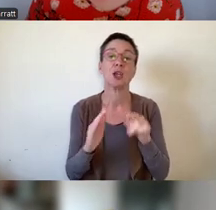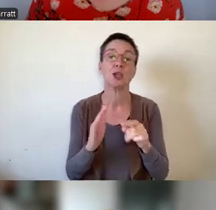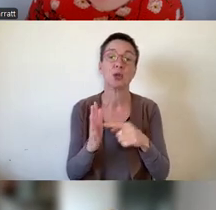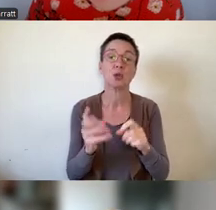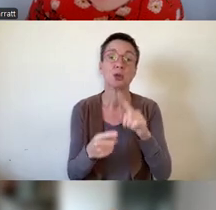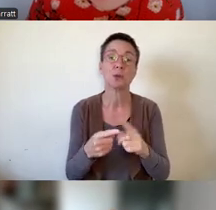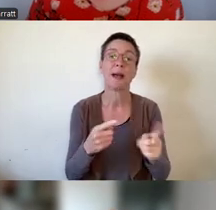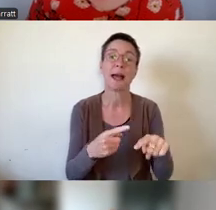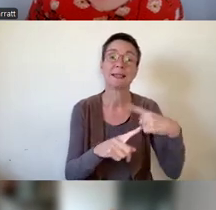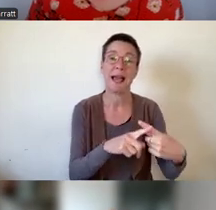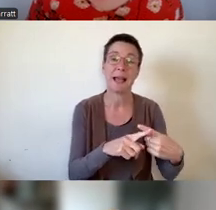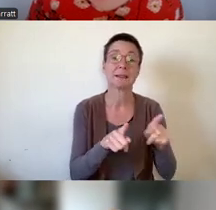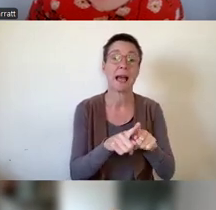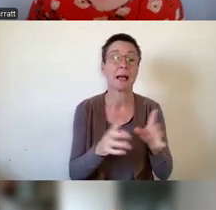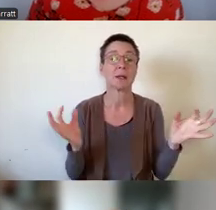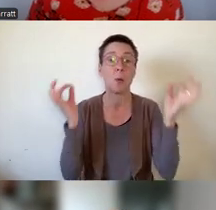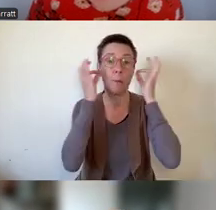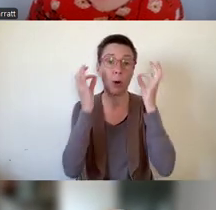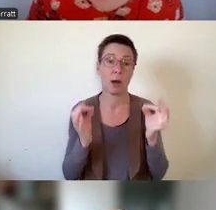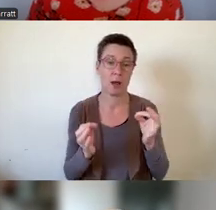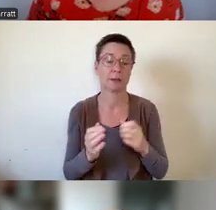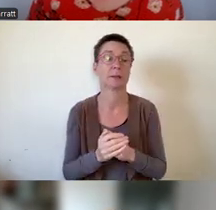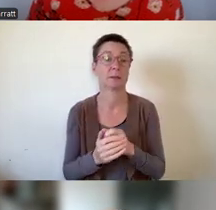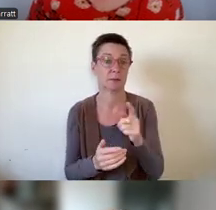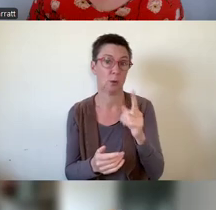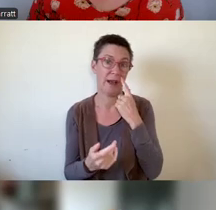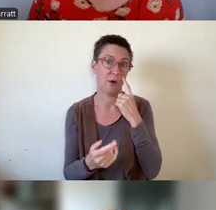We have our podcast, which is great. You should check that out on Spotify.